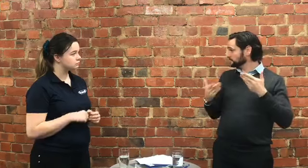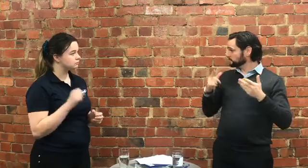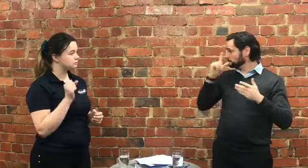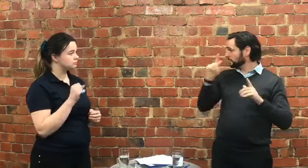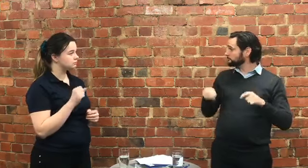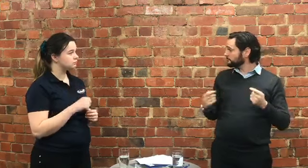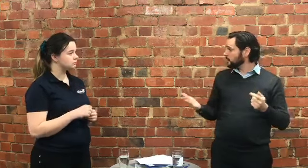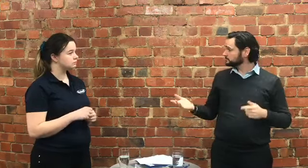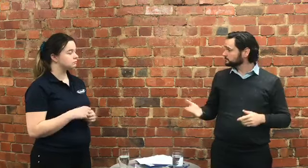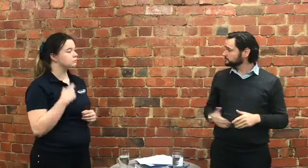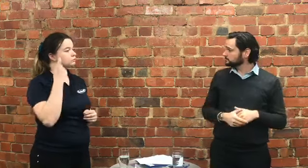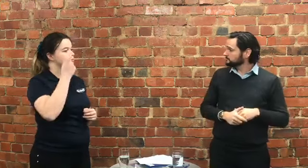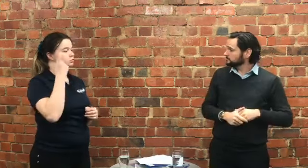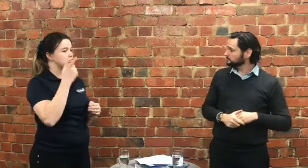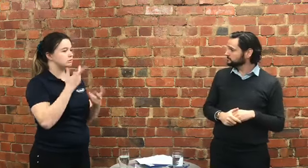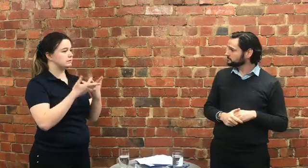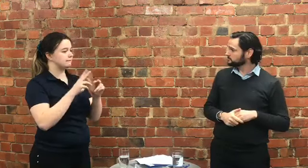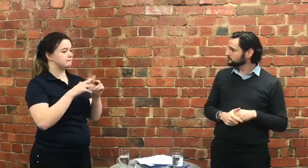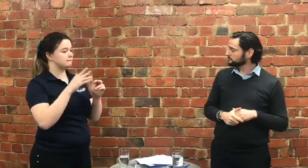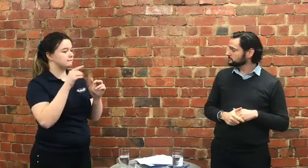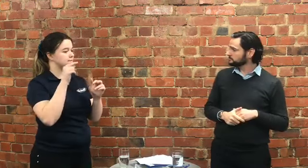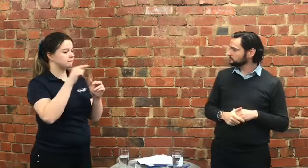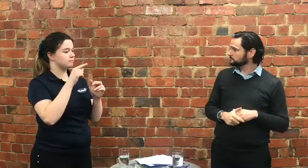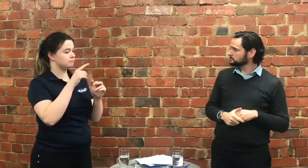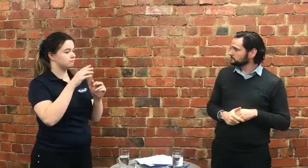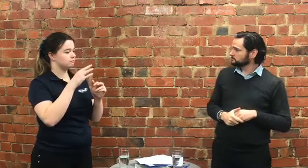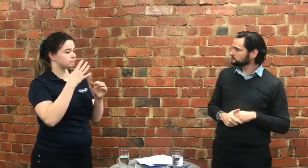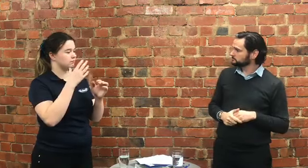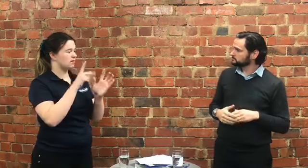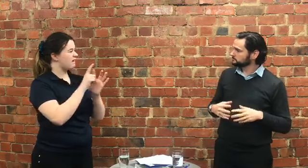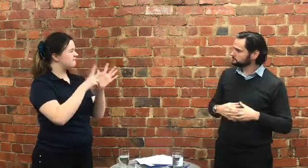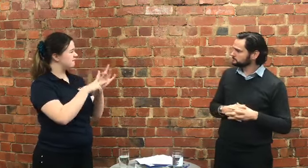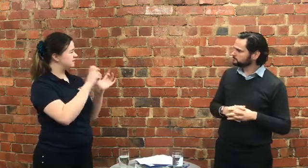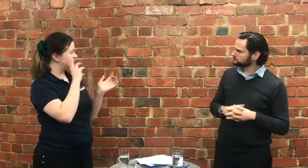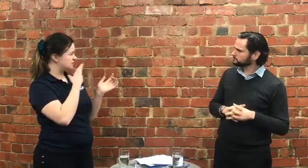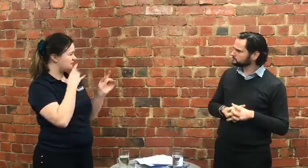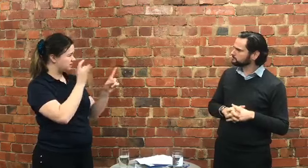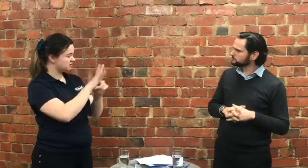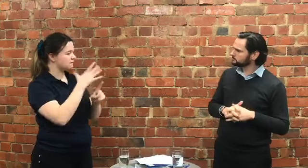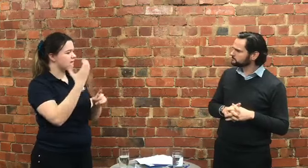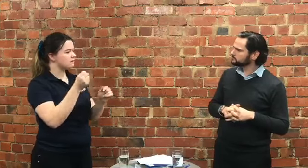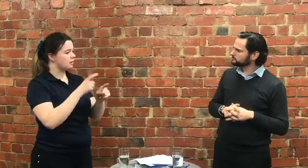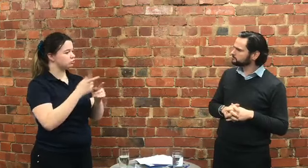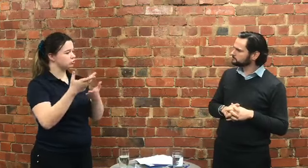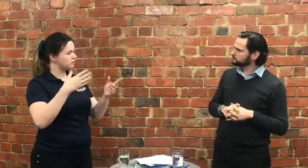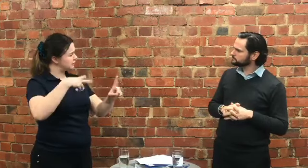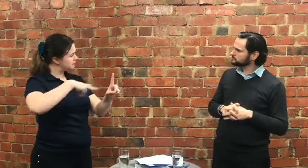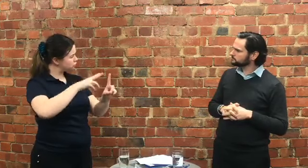Would you like to like to add anything more to that? I'm just wondering, Adam, I suppose Vicdeaf,